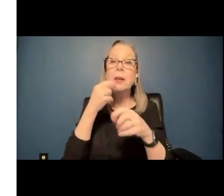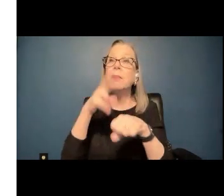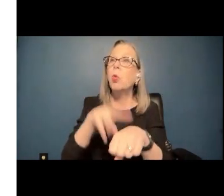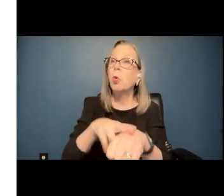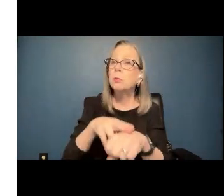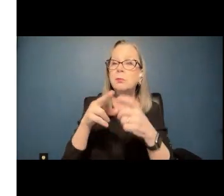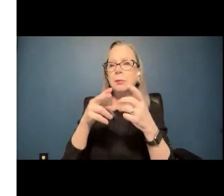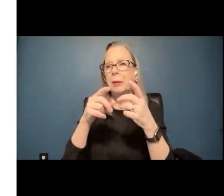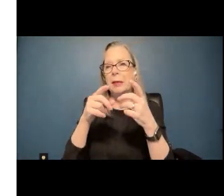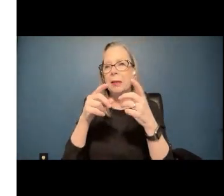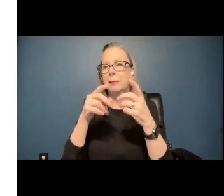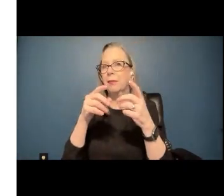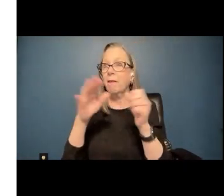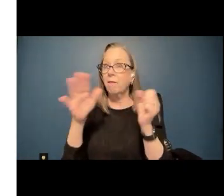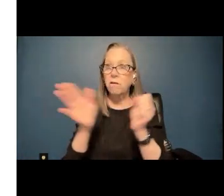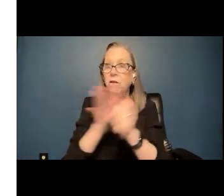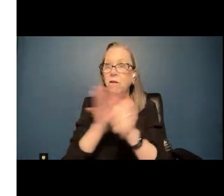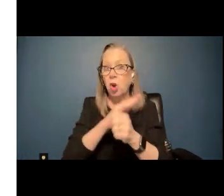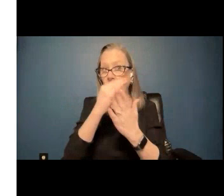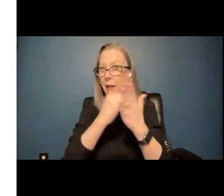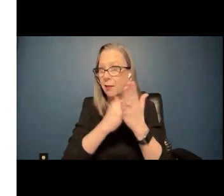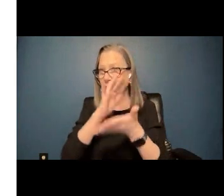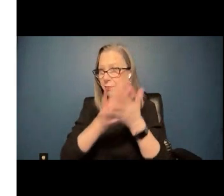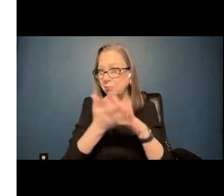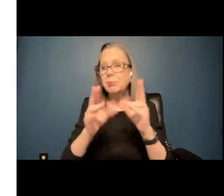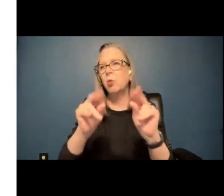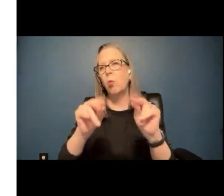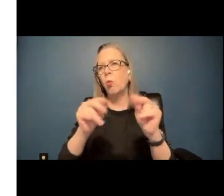I'm sure that you have folks in mind based on your own state's context.